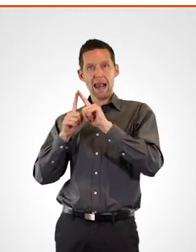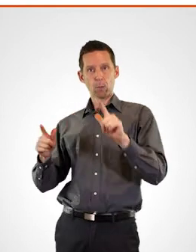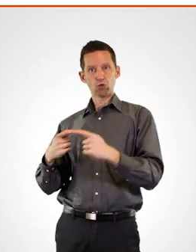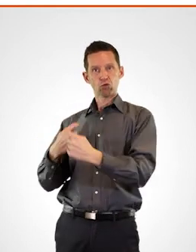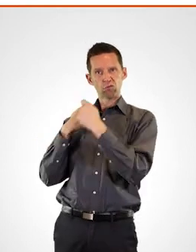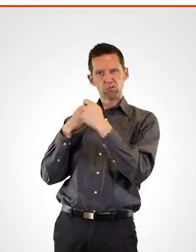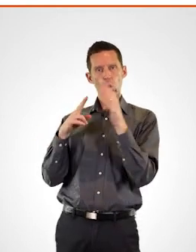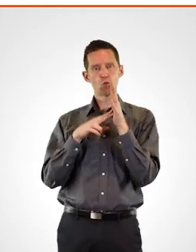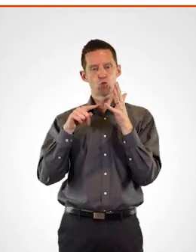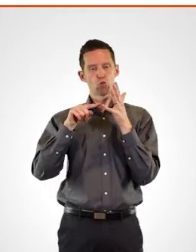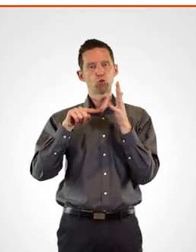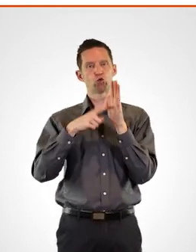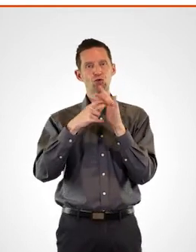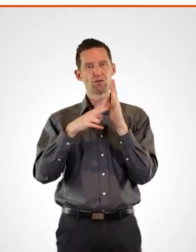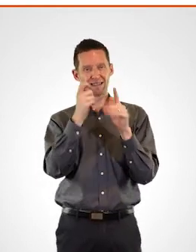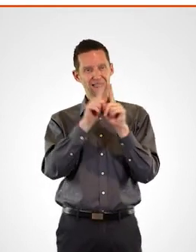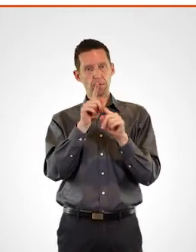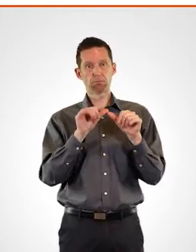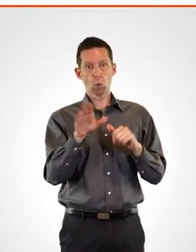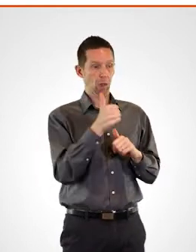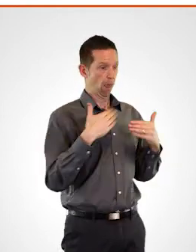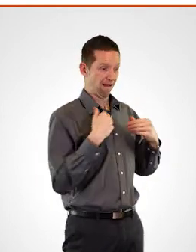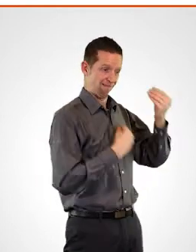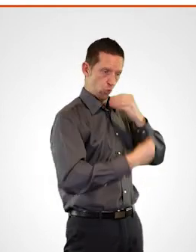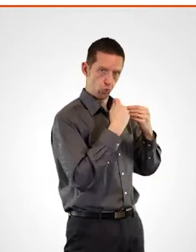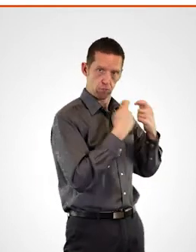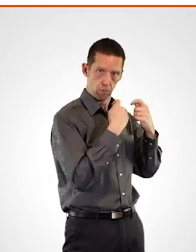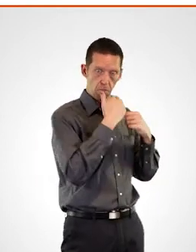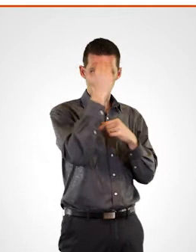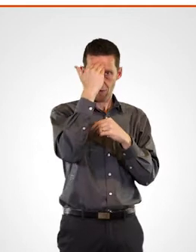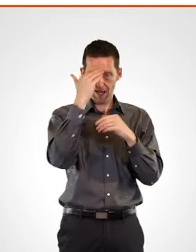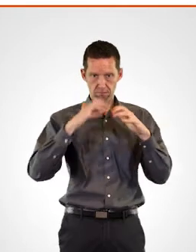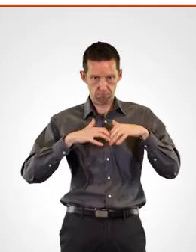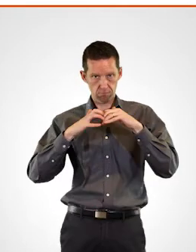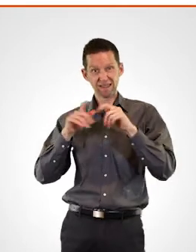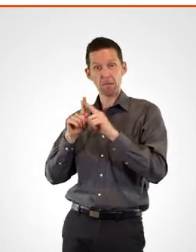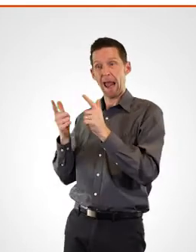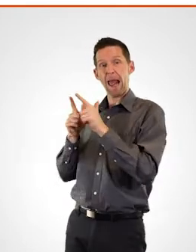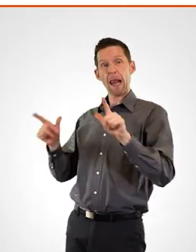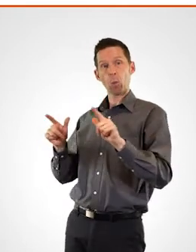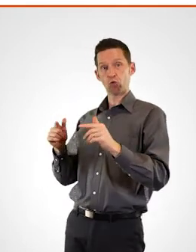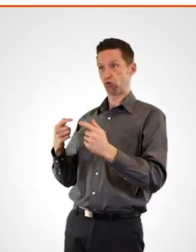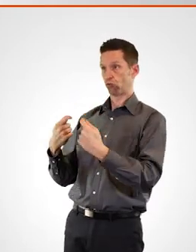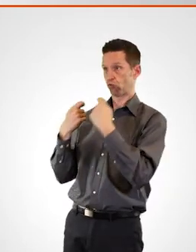just as healthy food nourishes a growing baby's brain, language nutrition nourishes a baby's brain.